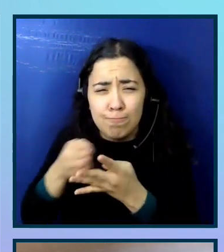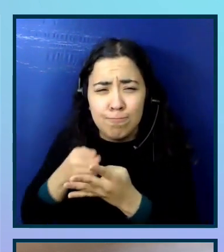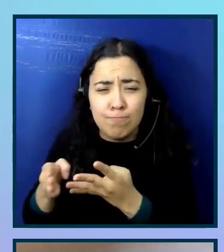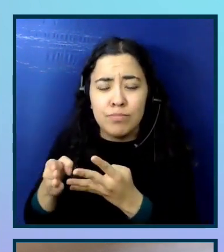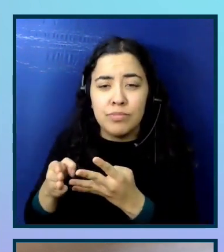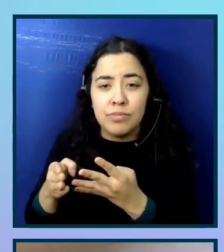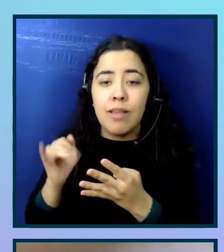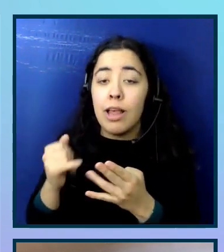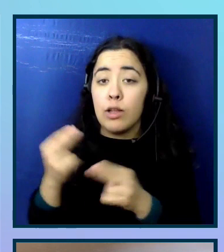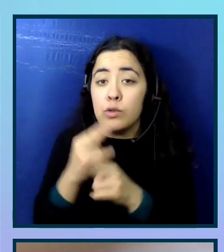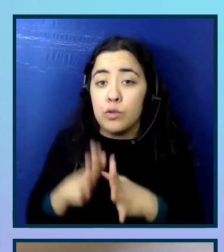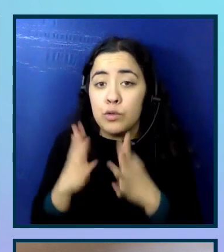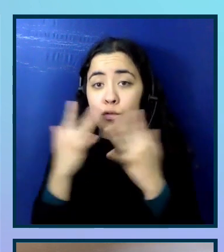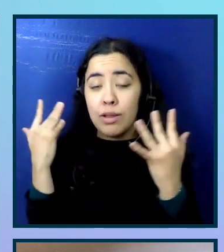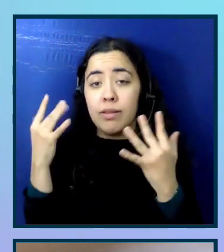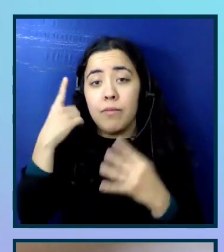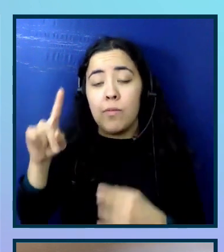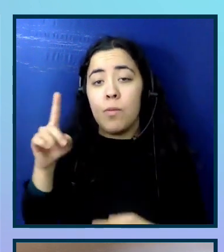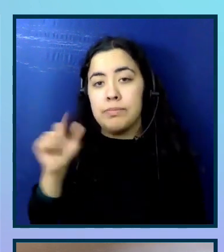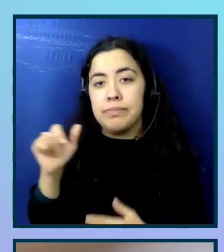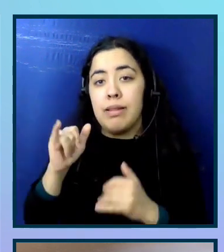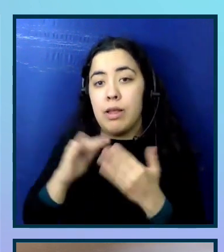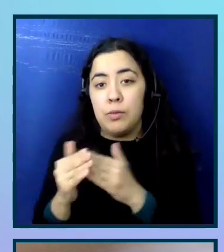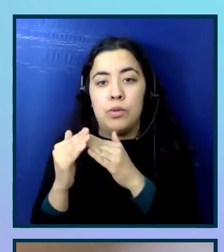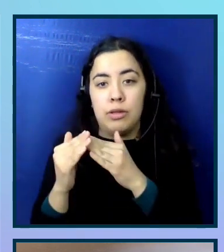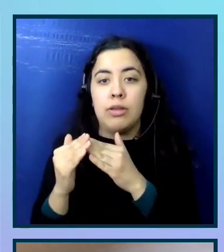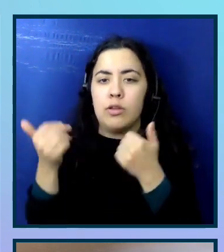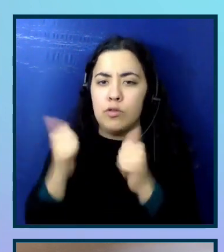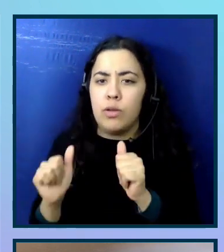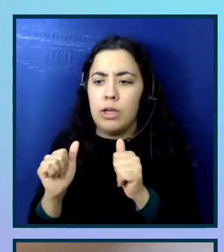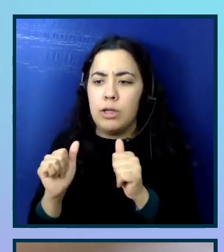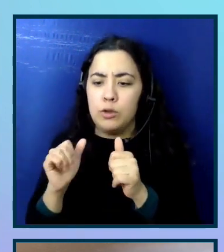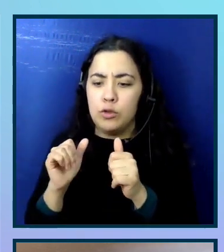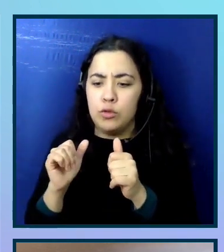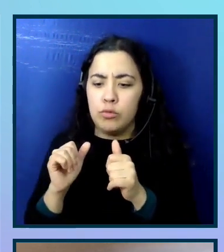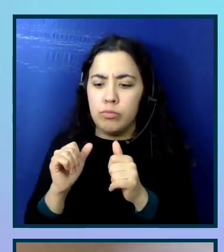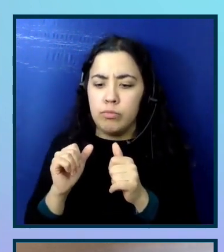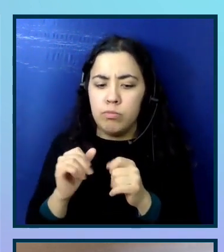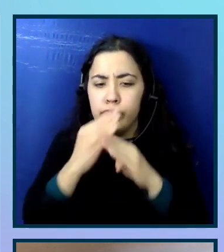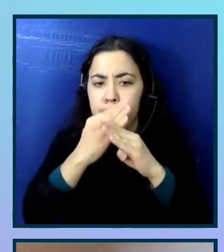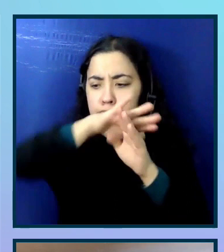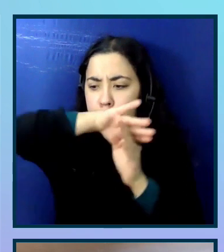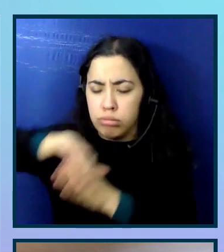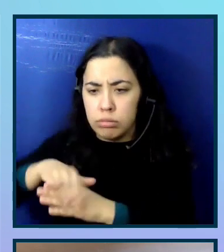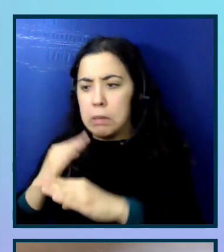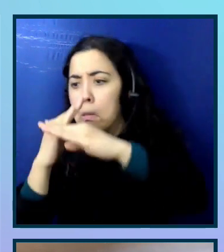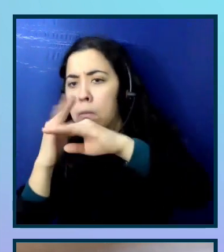for the disability community as they try to work around barriers. A good example of this is golf carts.